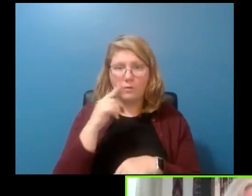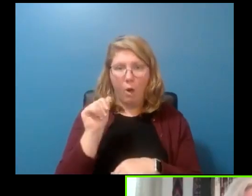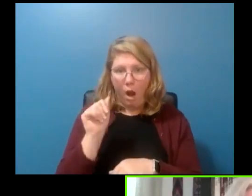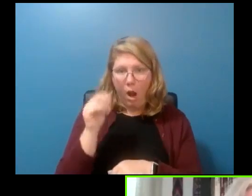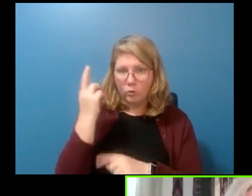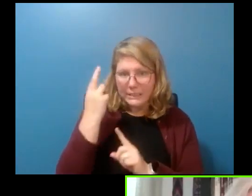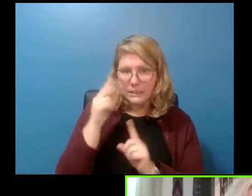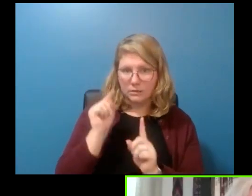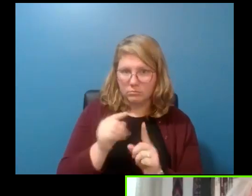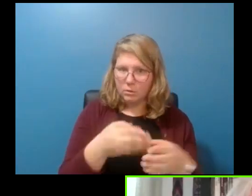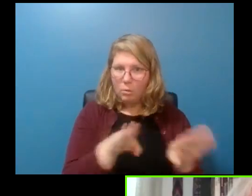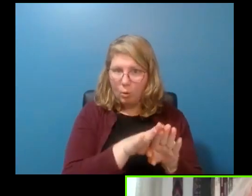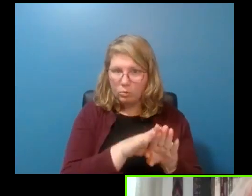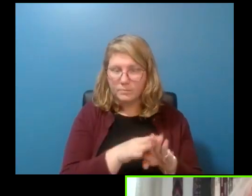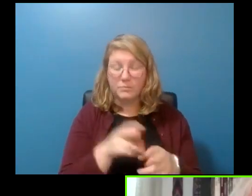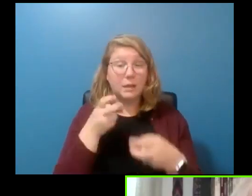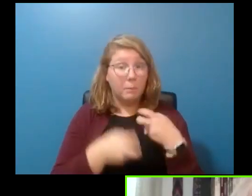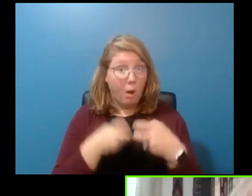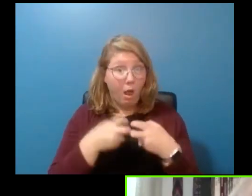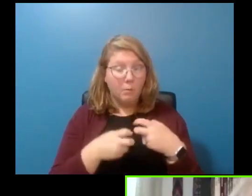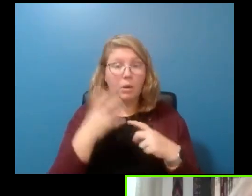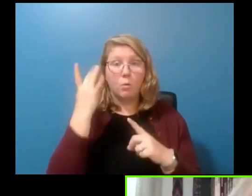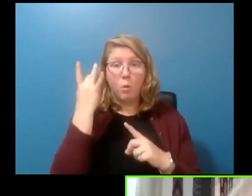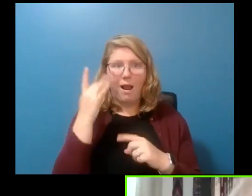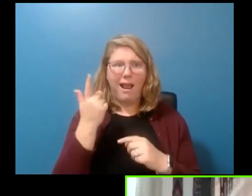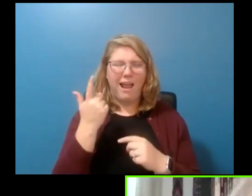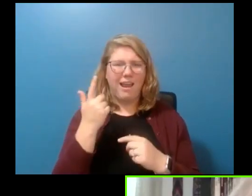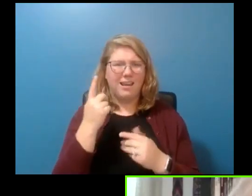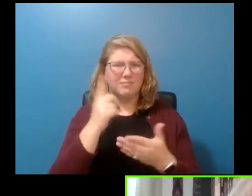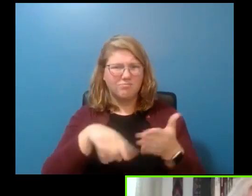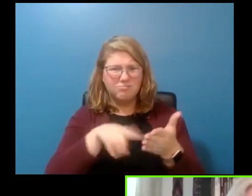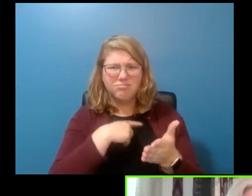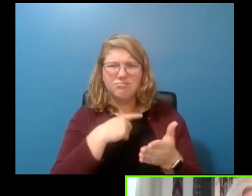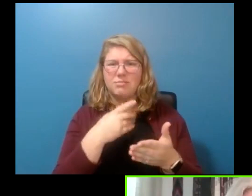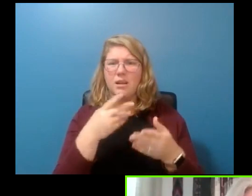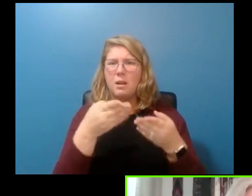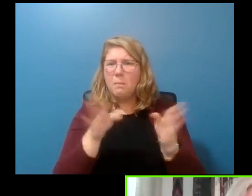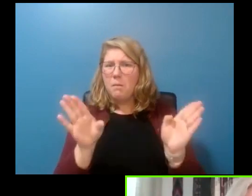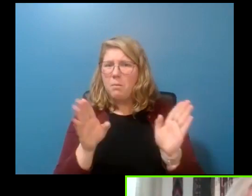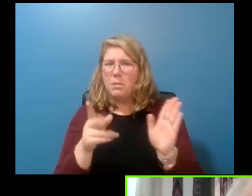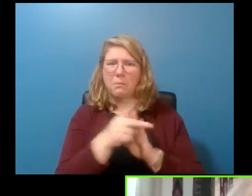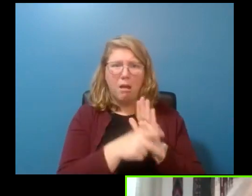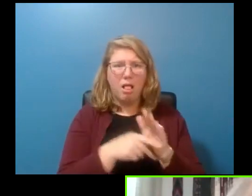meets once a month, and anyone can attend and that is another way for people to get involved